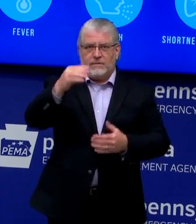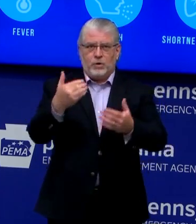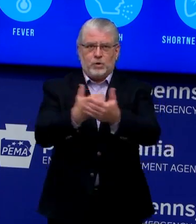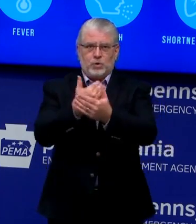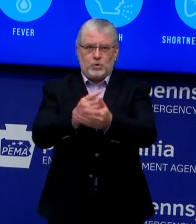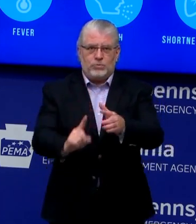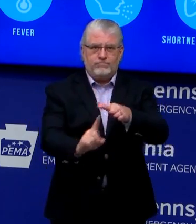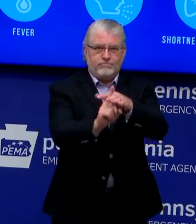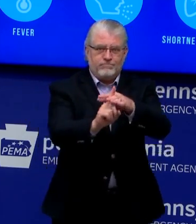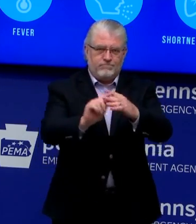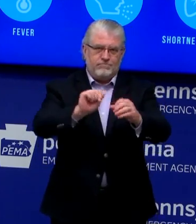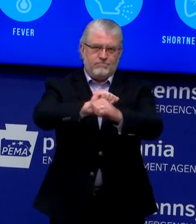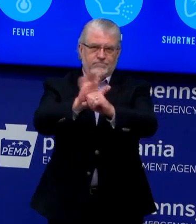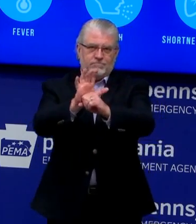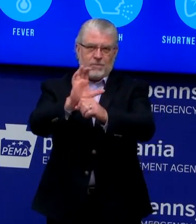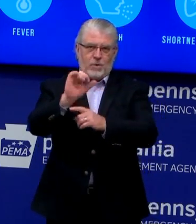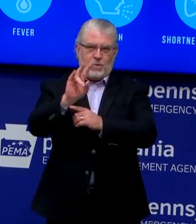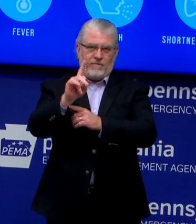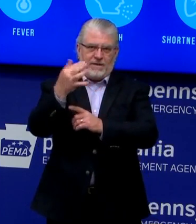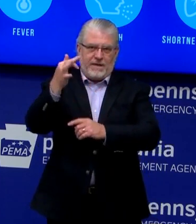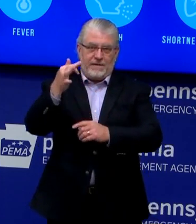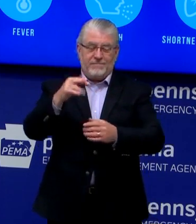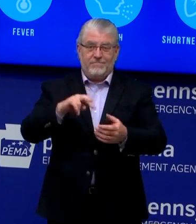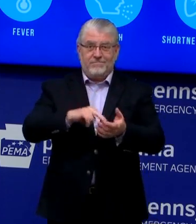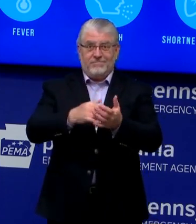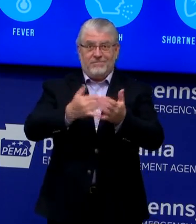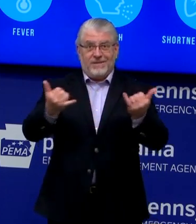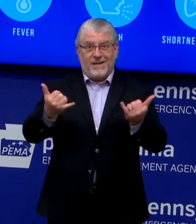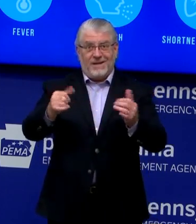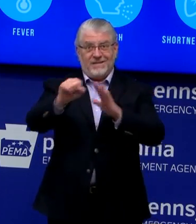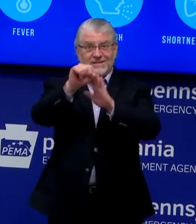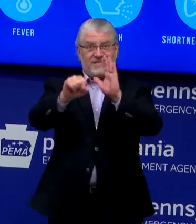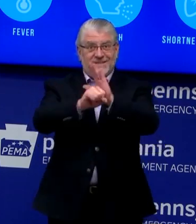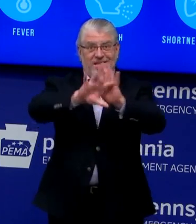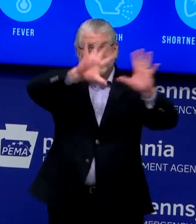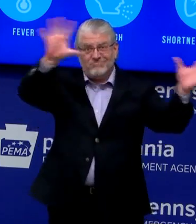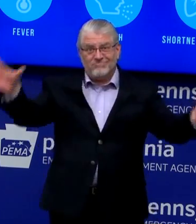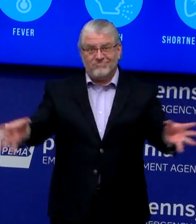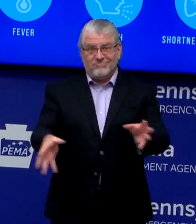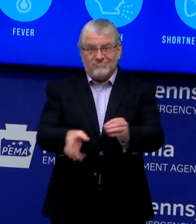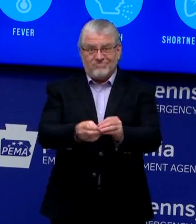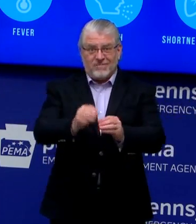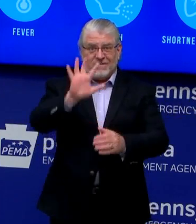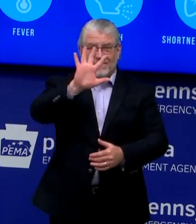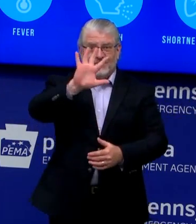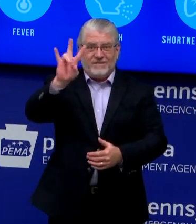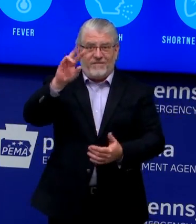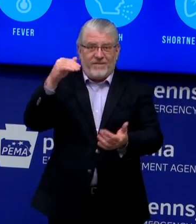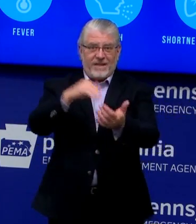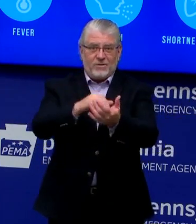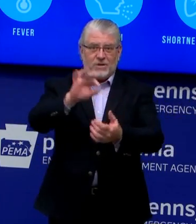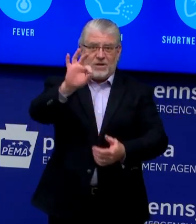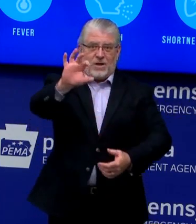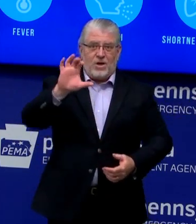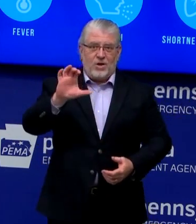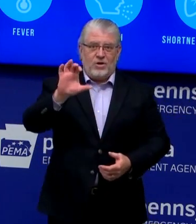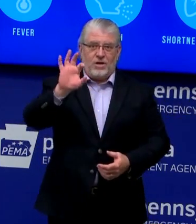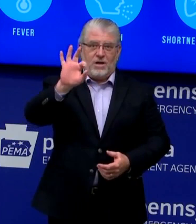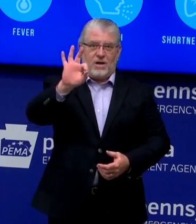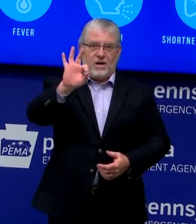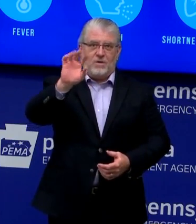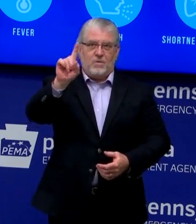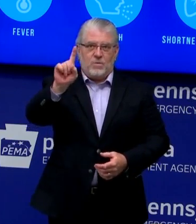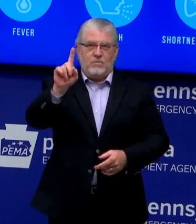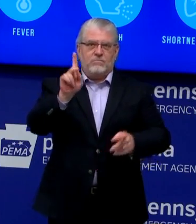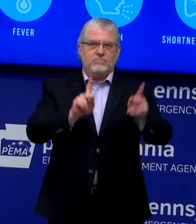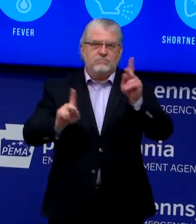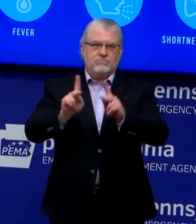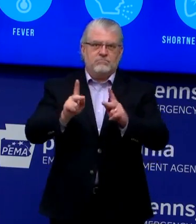00 A.M. THIS MORNING WE HAVE 837 NEW CASES OF COVID 19.